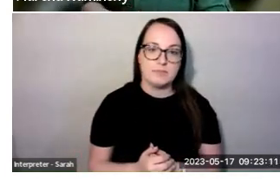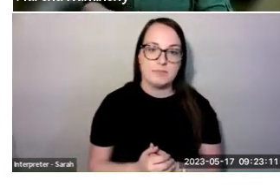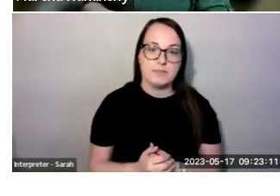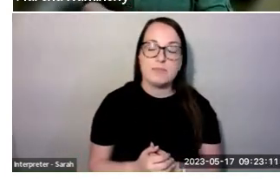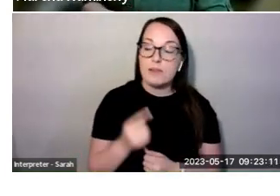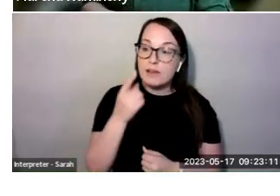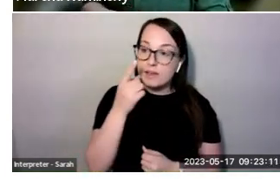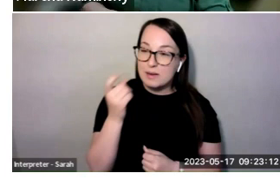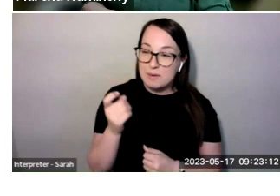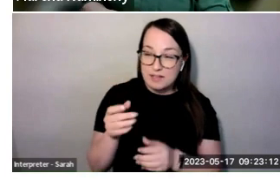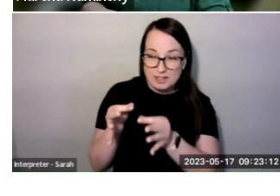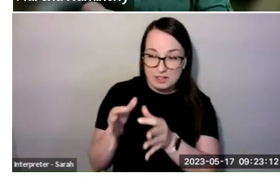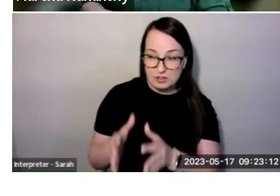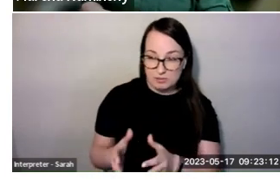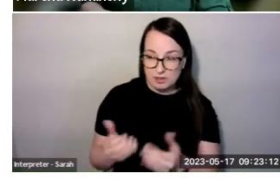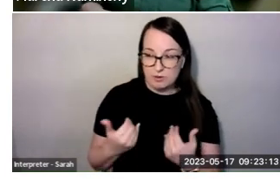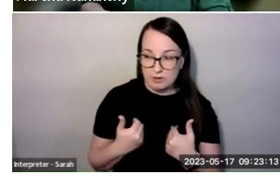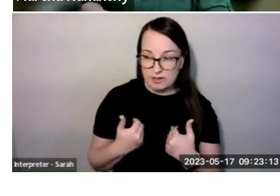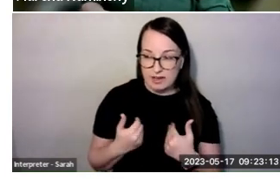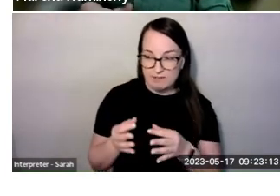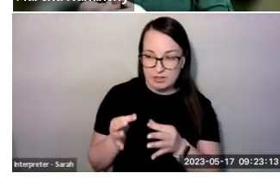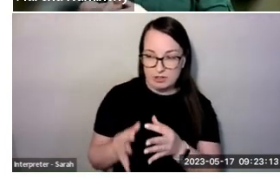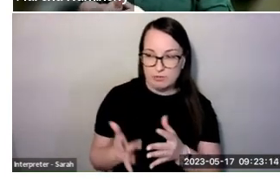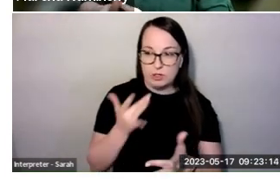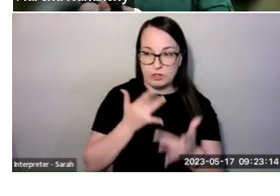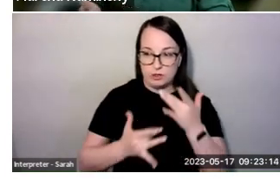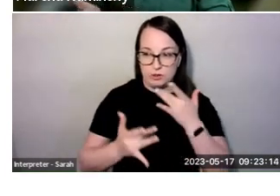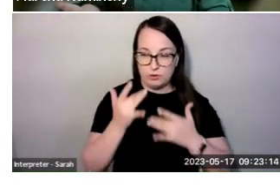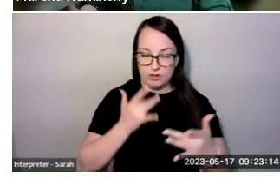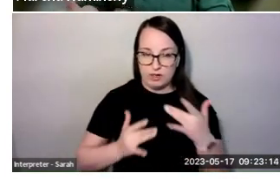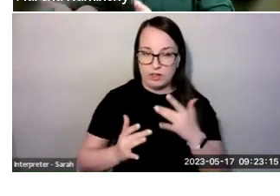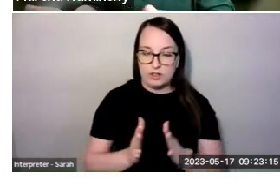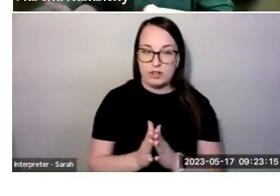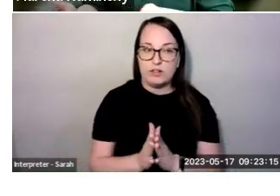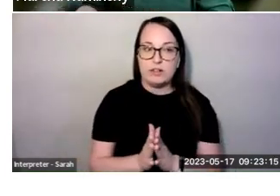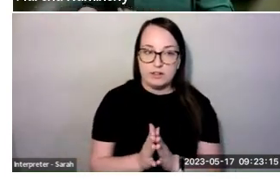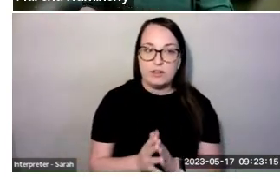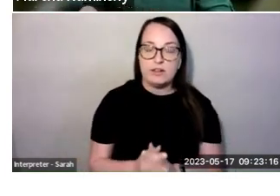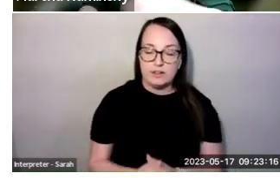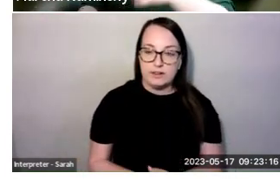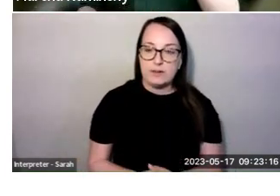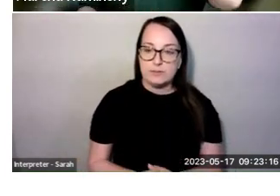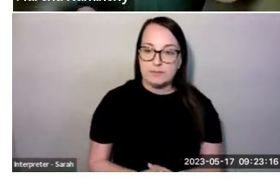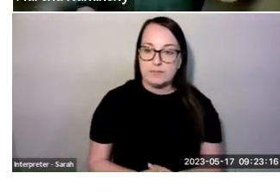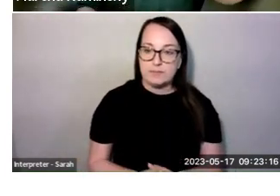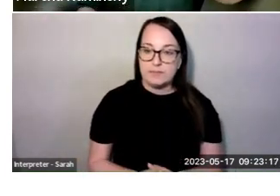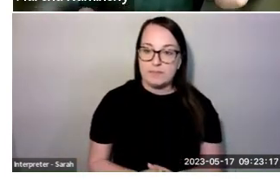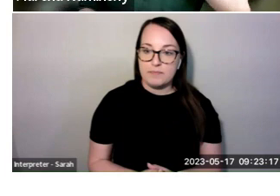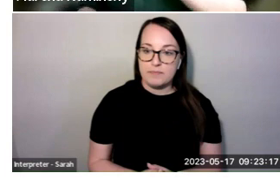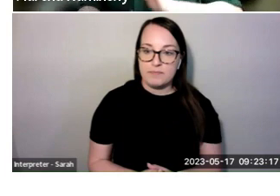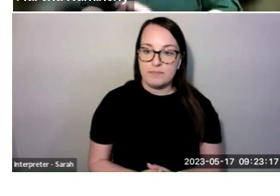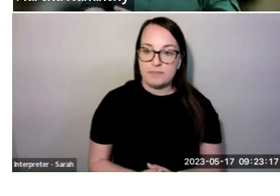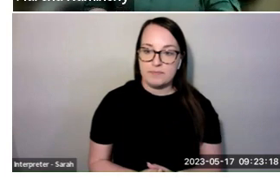needed to our coordinators. Because of the interpreter -- there